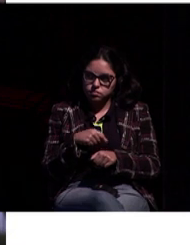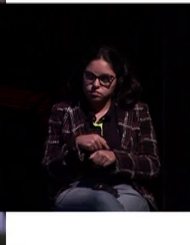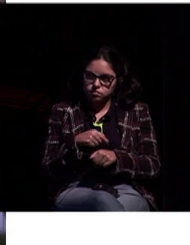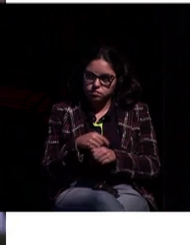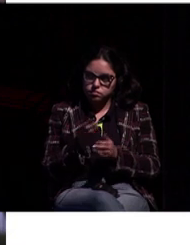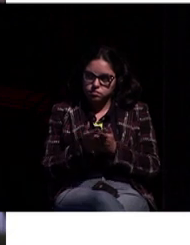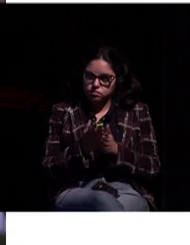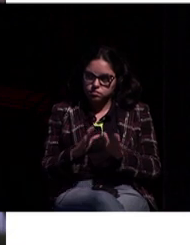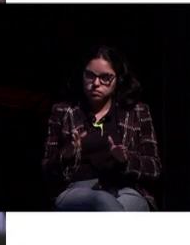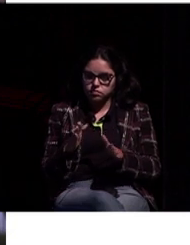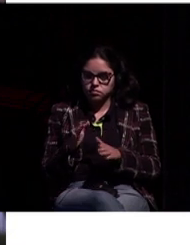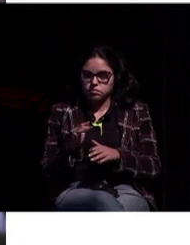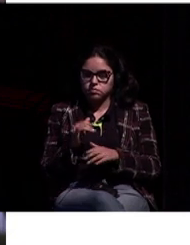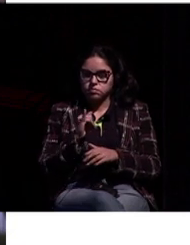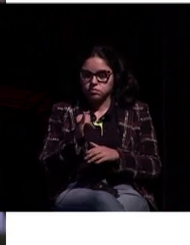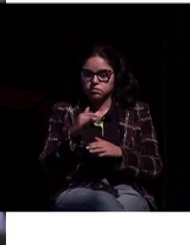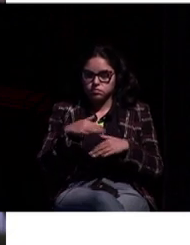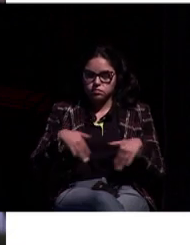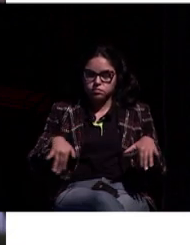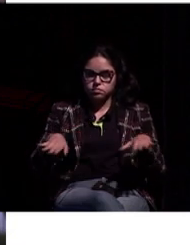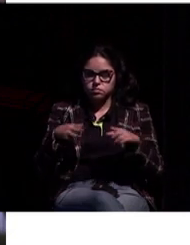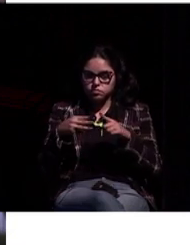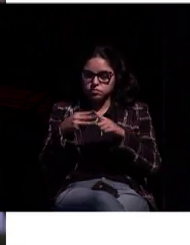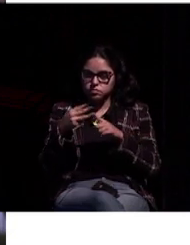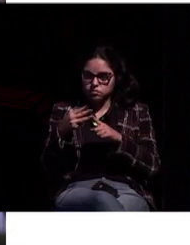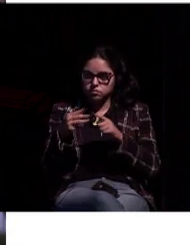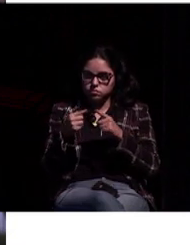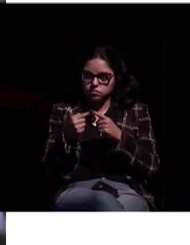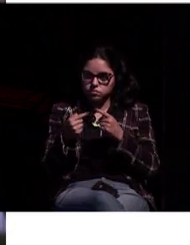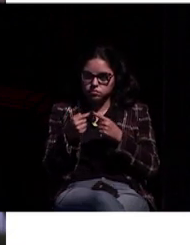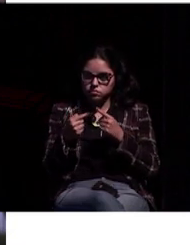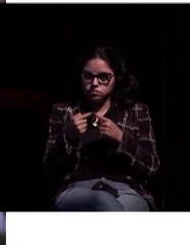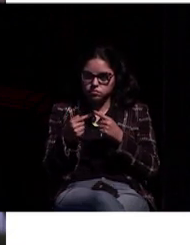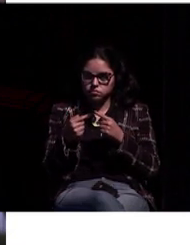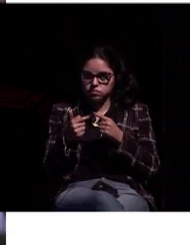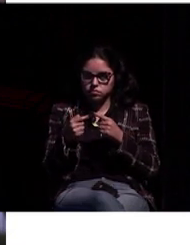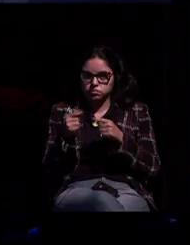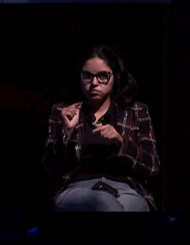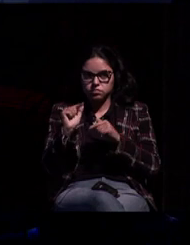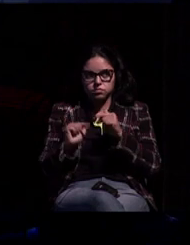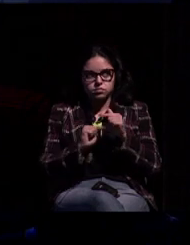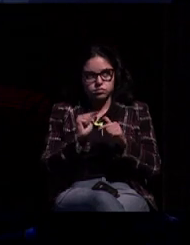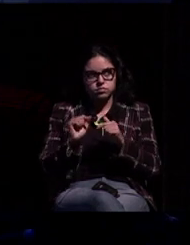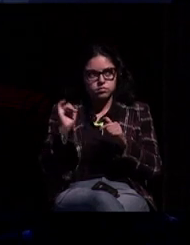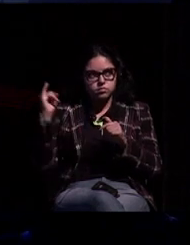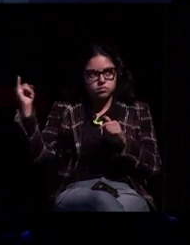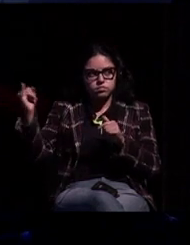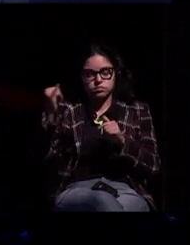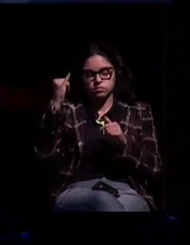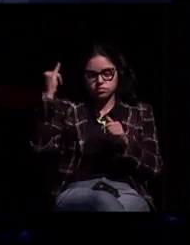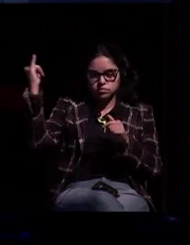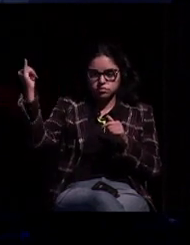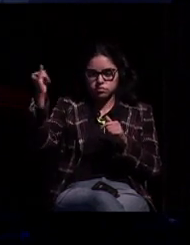are essential to this context. First, the work is the key to the research schedule